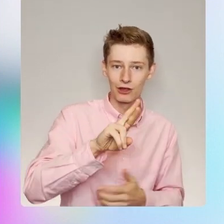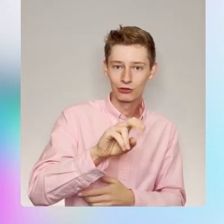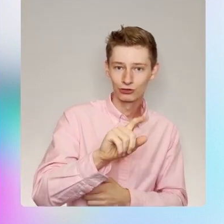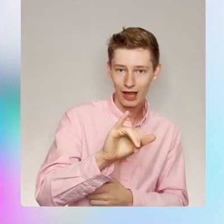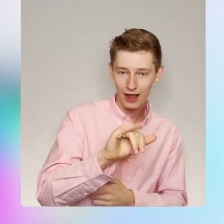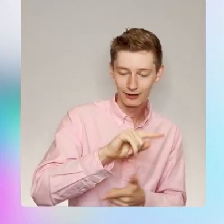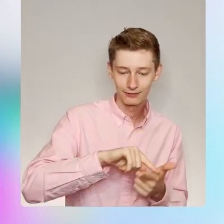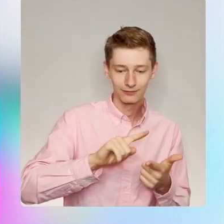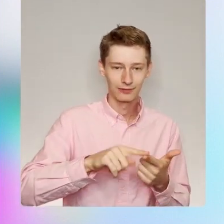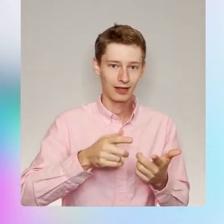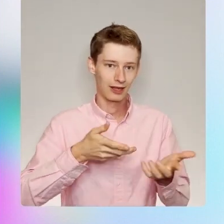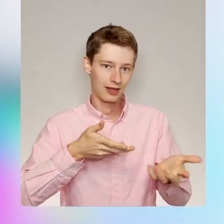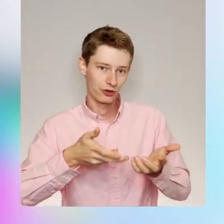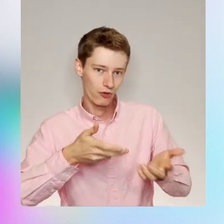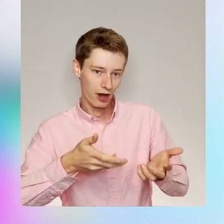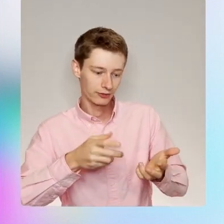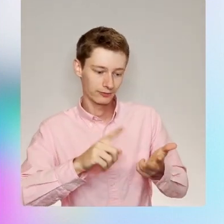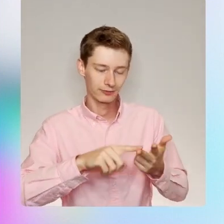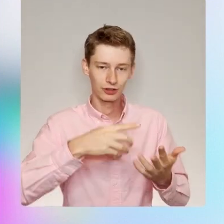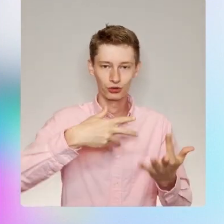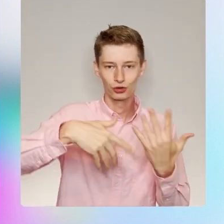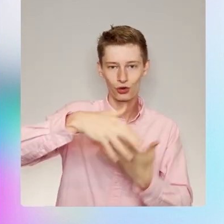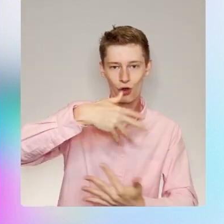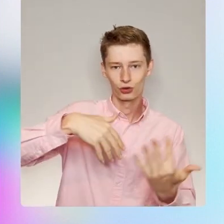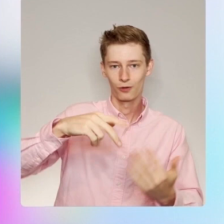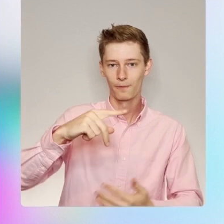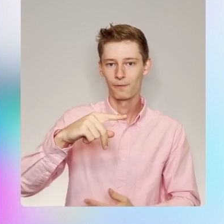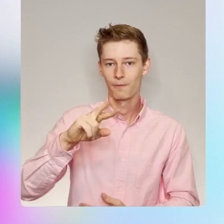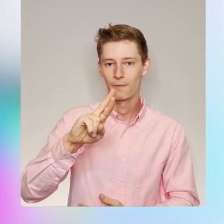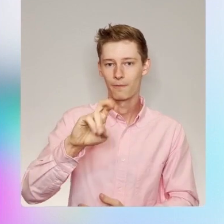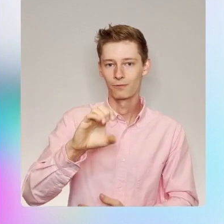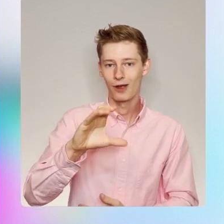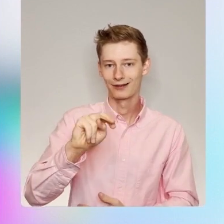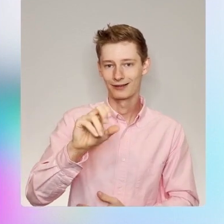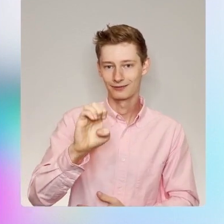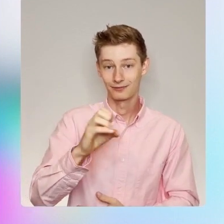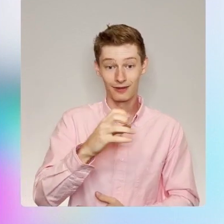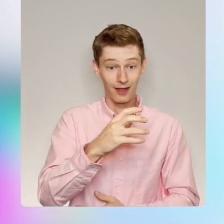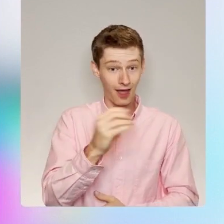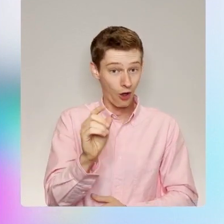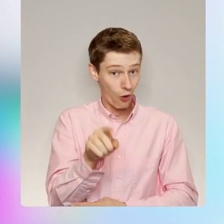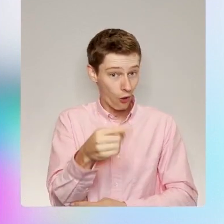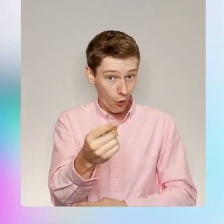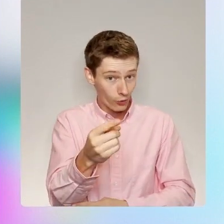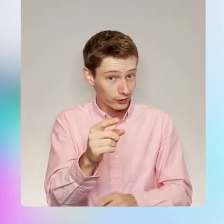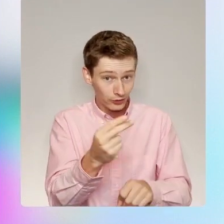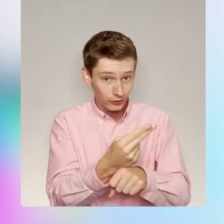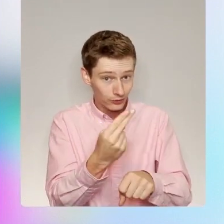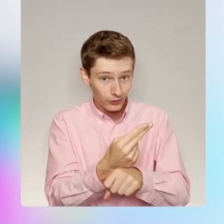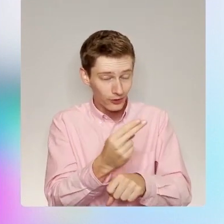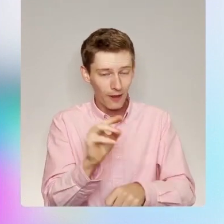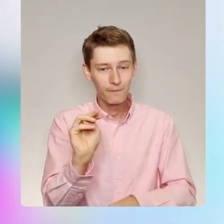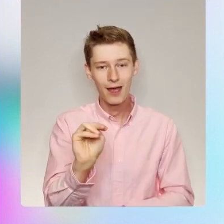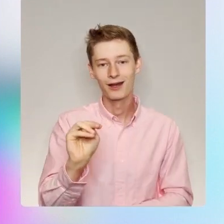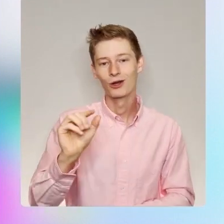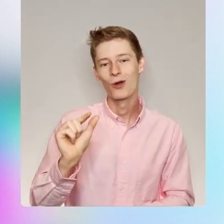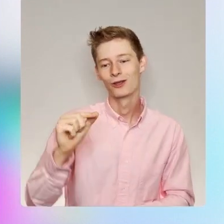Interaction and Social Presence, and possible only on the all new Meta Quest Pro.